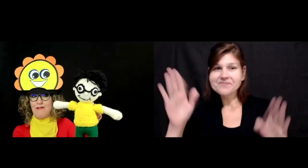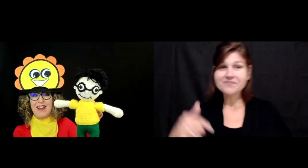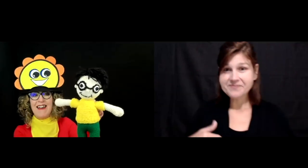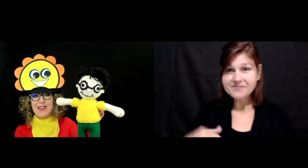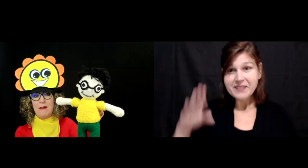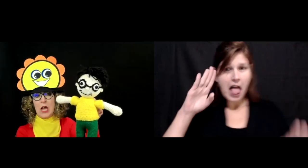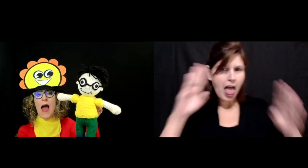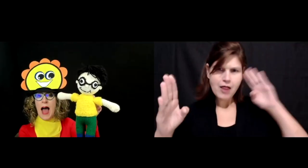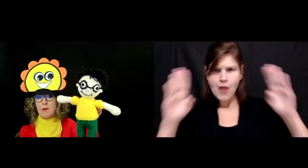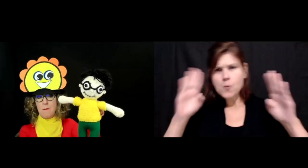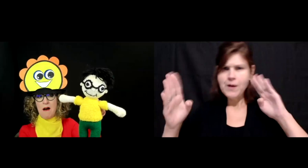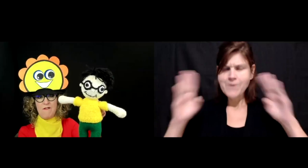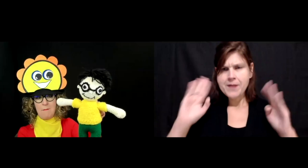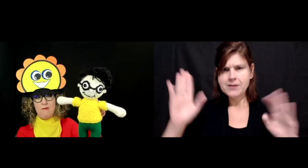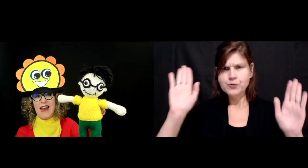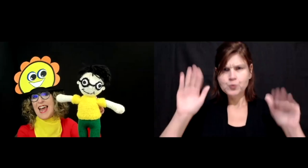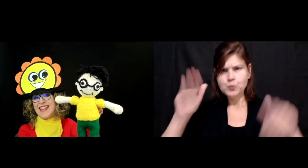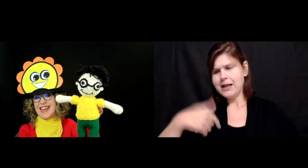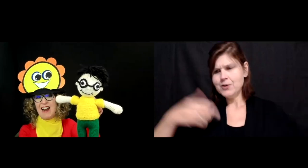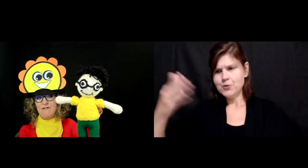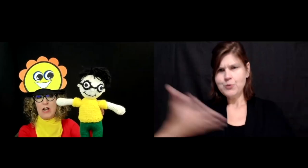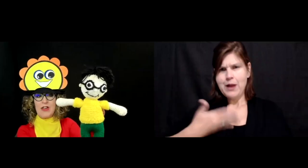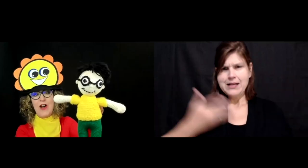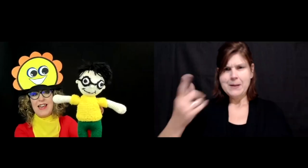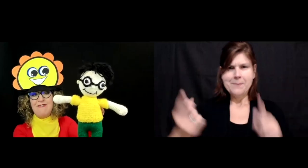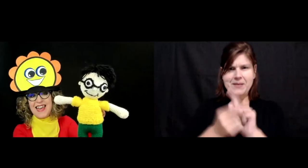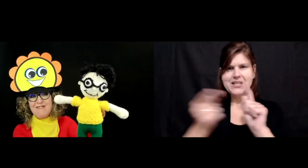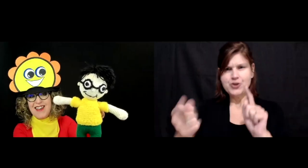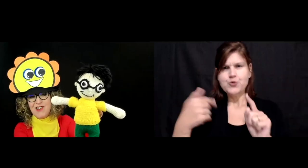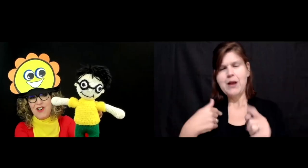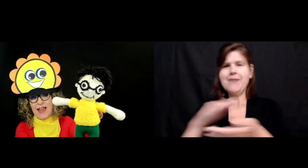It's really great to meet you. I'm called Marvin. I'm really kind and helpful. Have you got any really great toys?